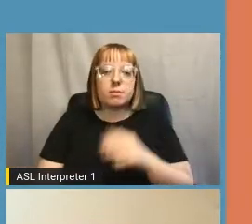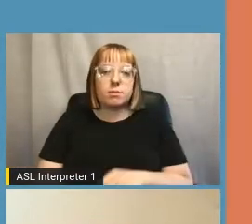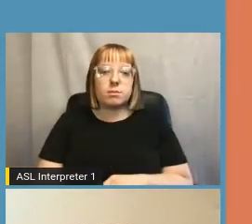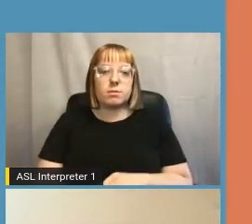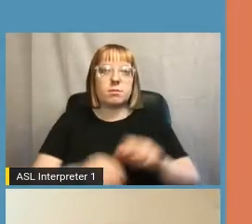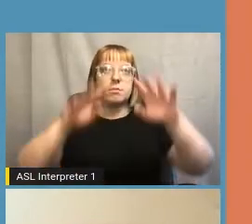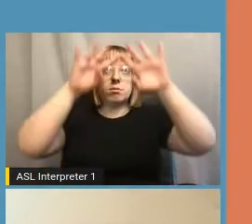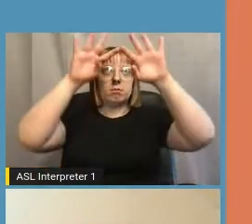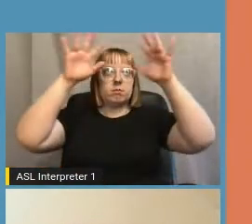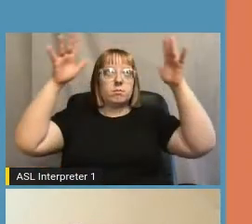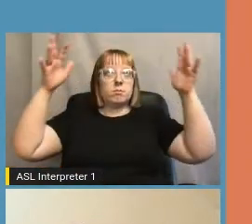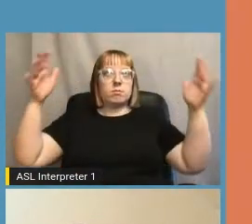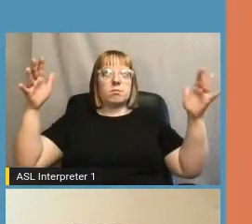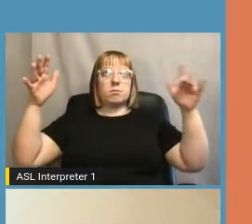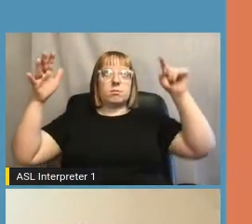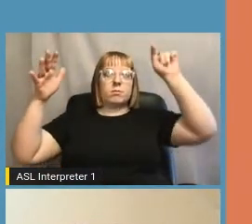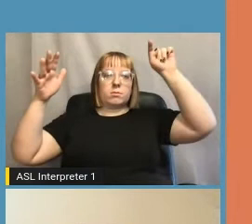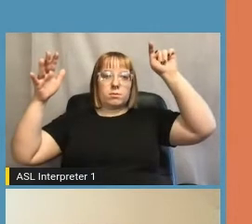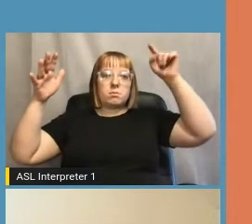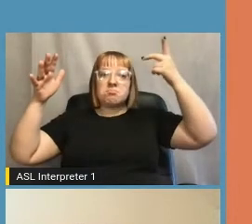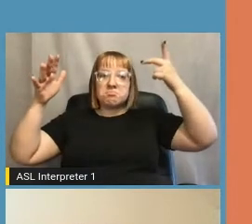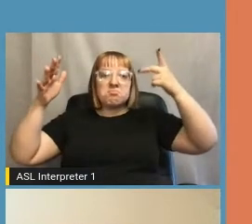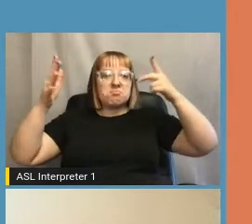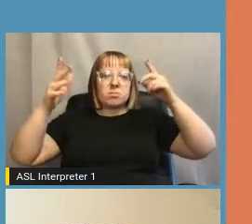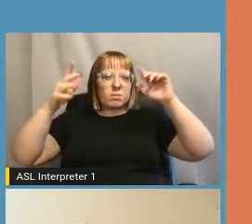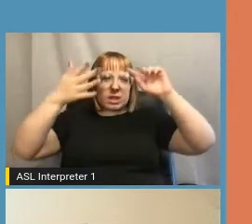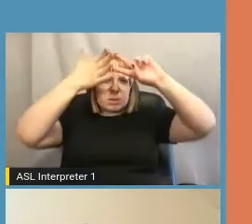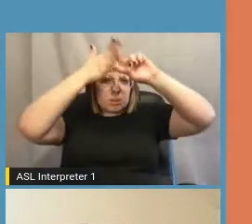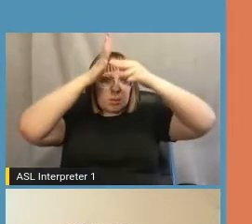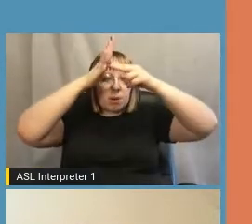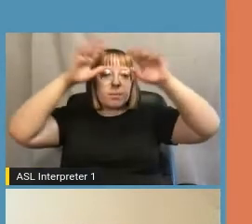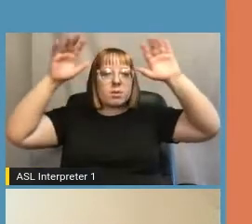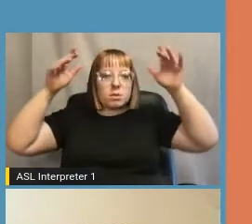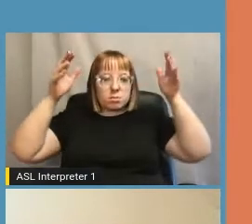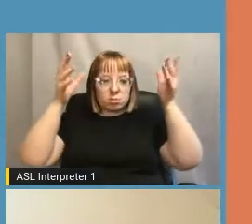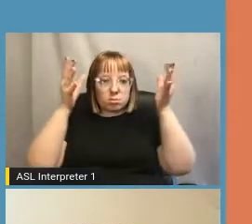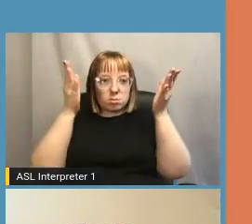you enter your exhibition content and promotion dates to the schedule and what i'm going to talk